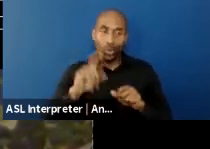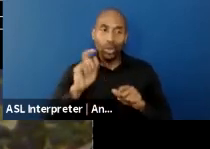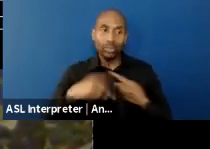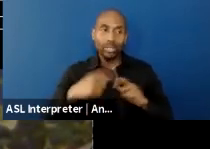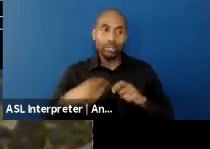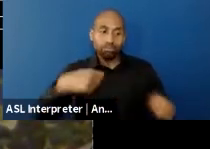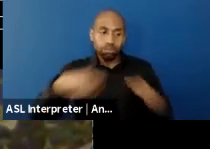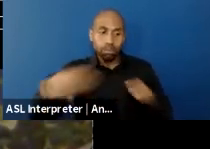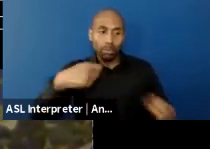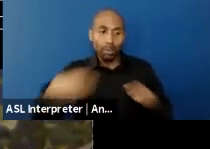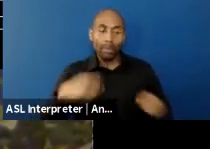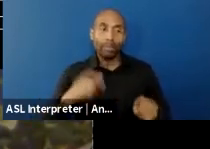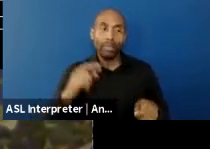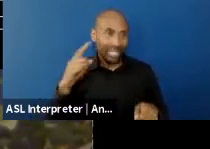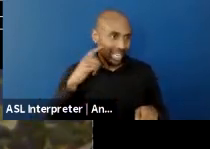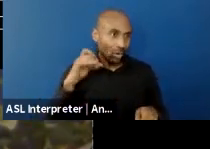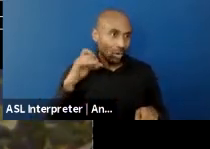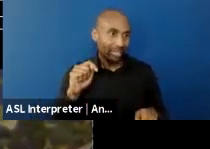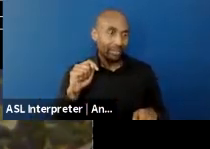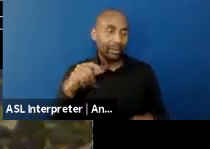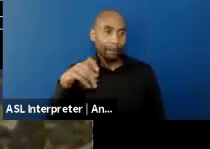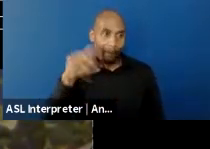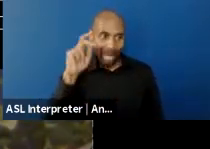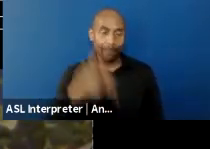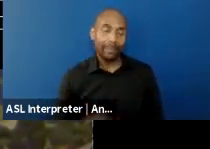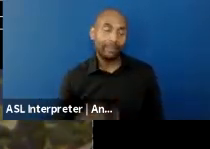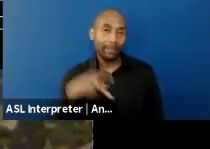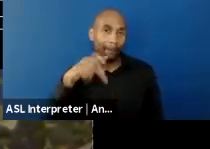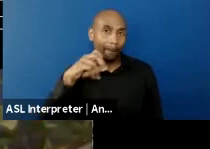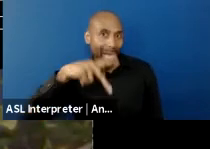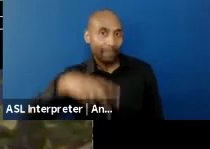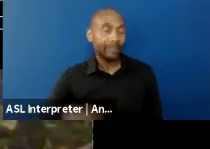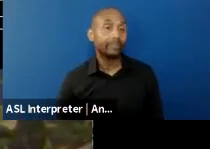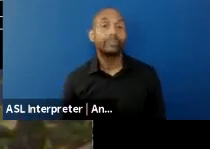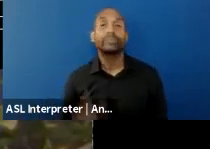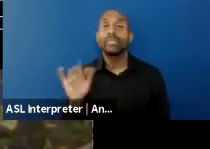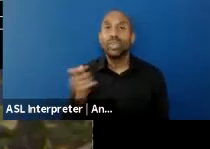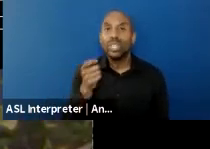Those little principles and nuggets.